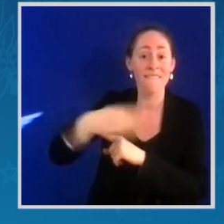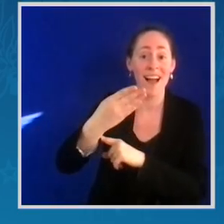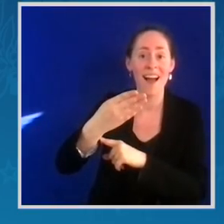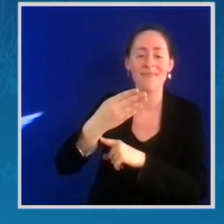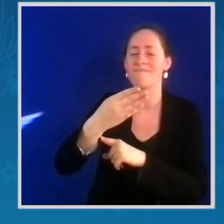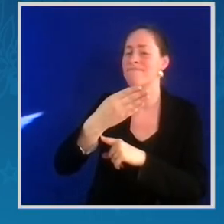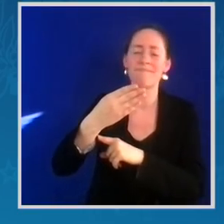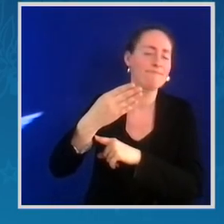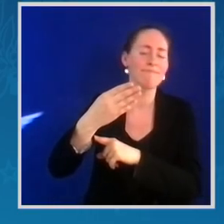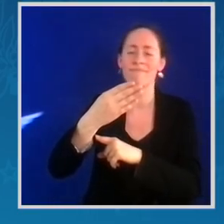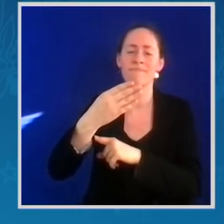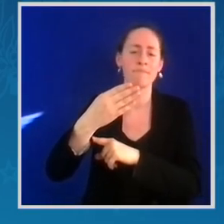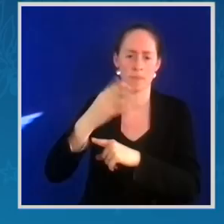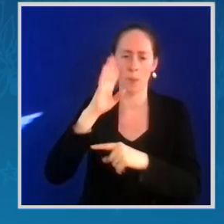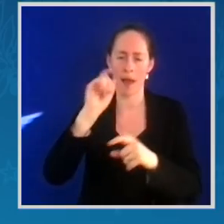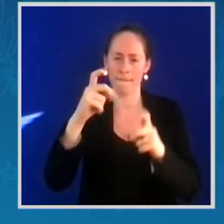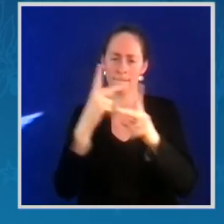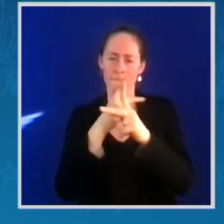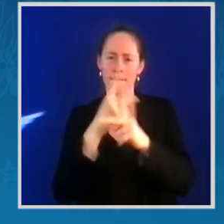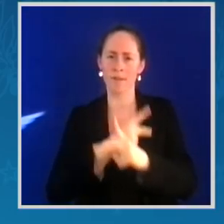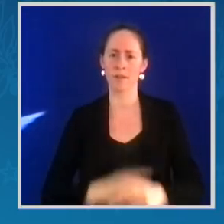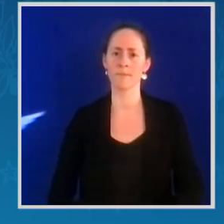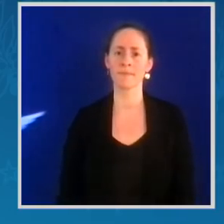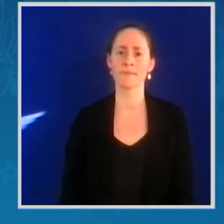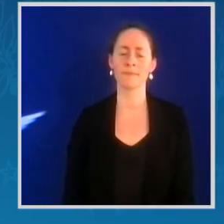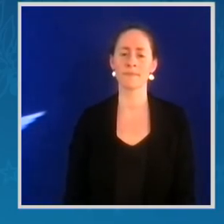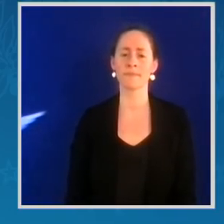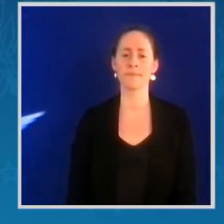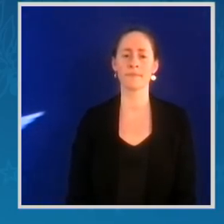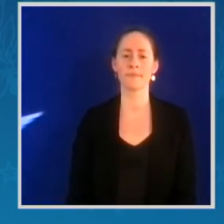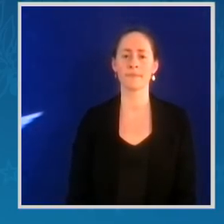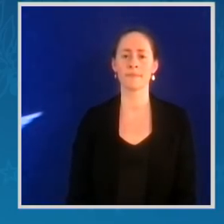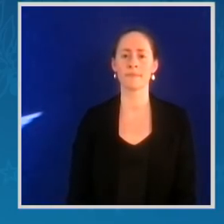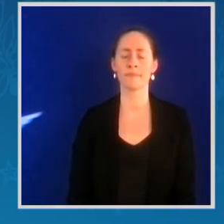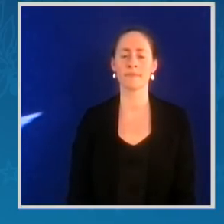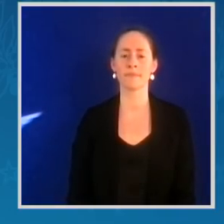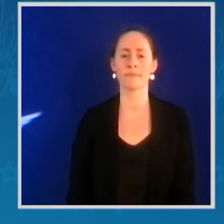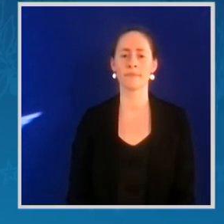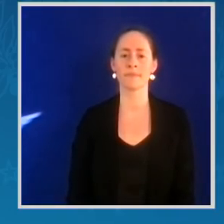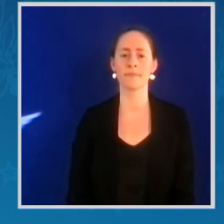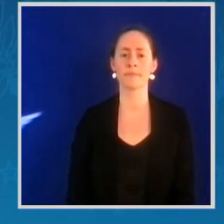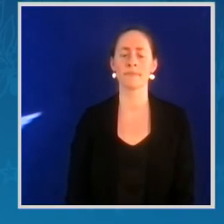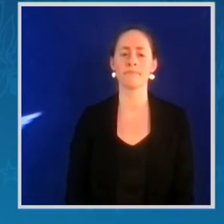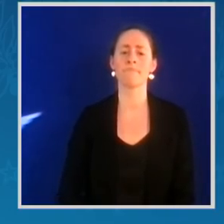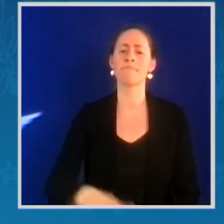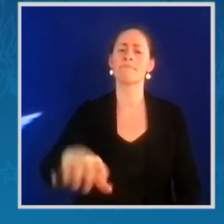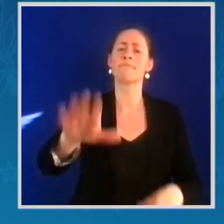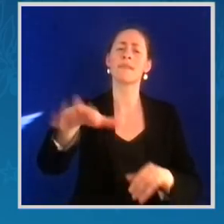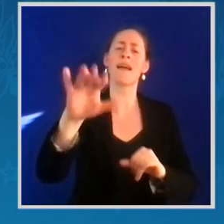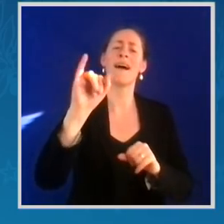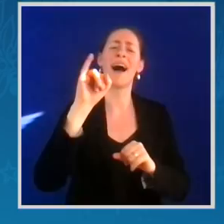You know, when we look at what is happening in terms of the experience of people